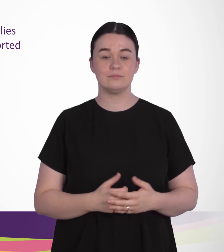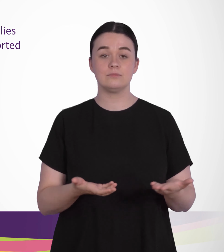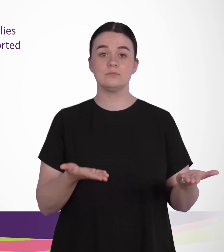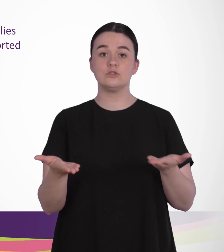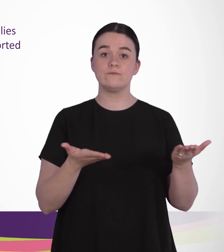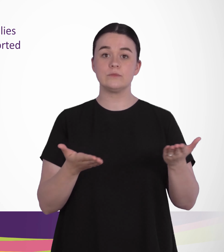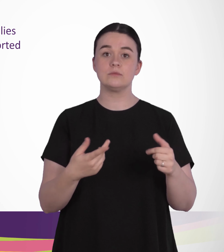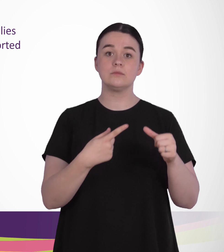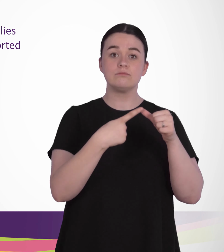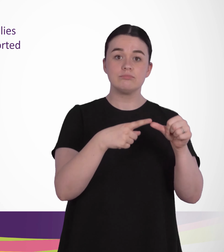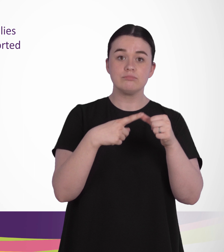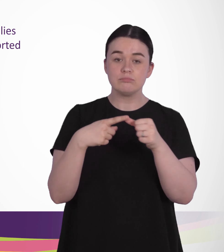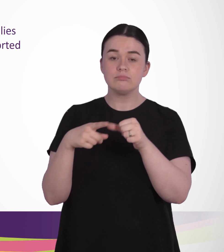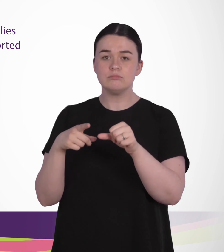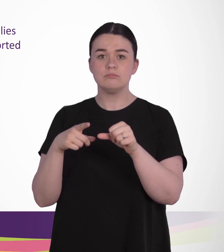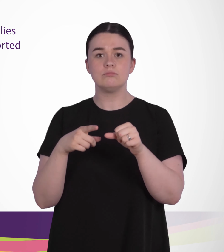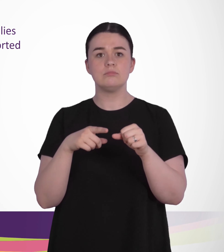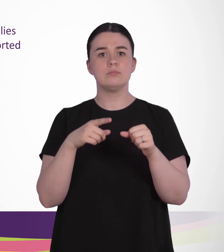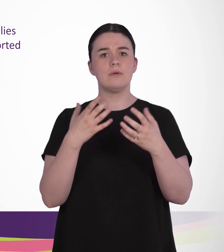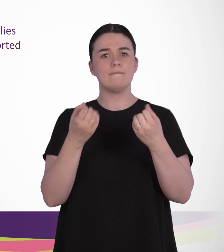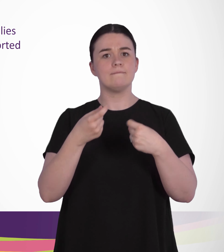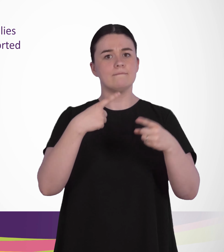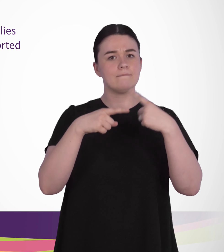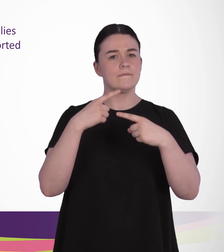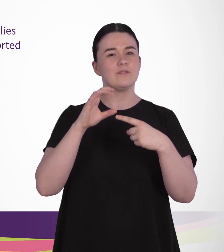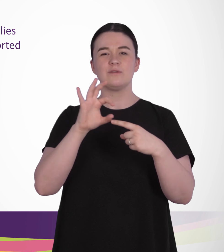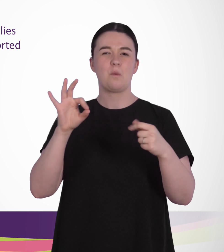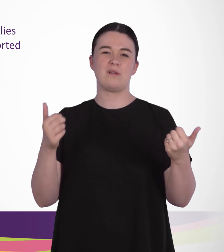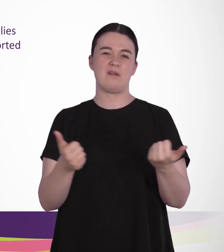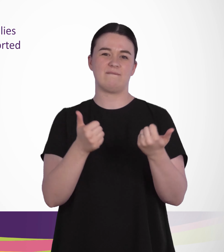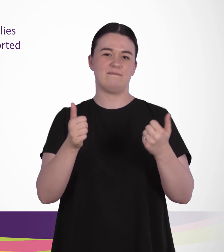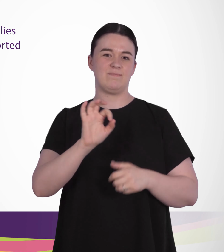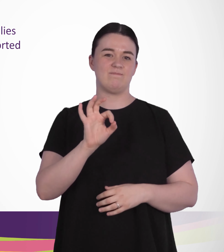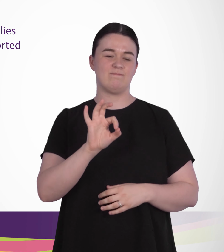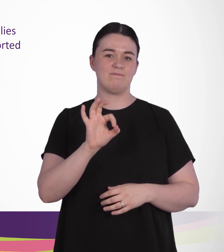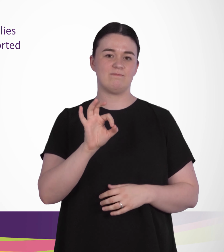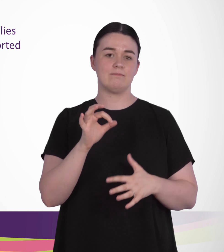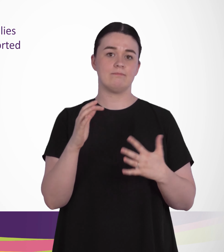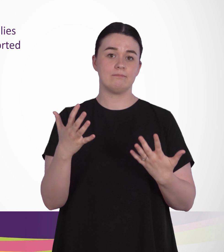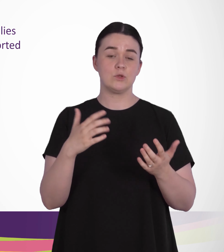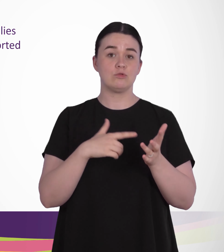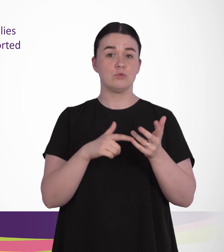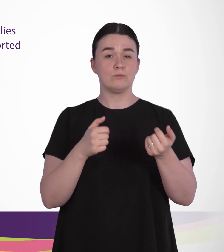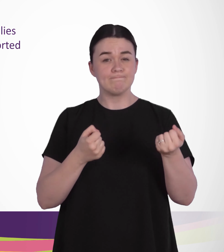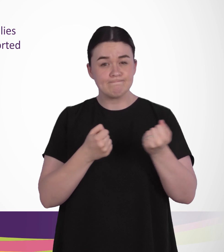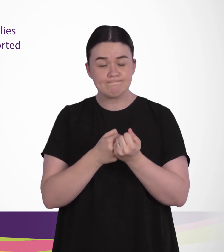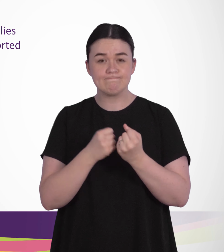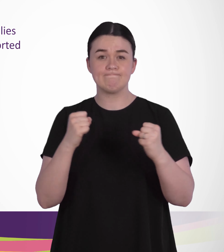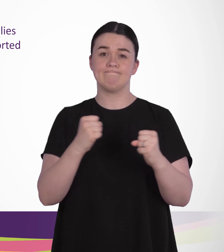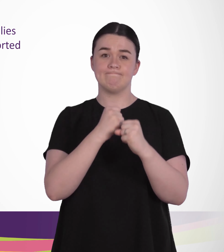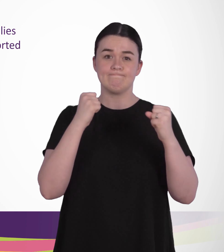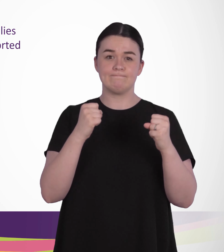Service responses alone were not considered sufficient. Enabling strong,